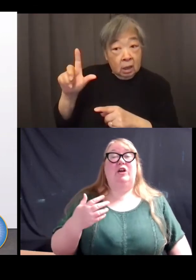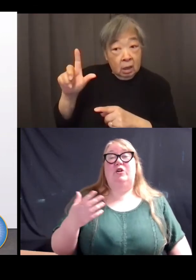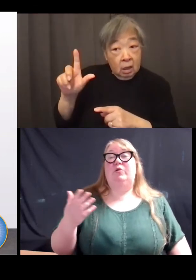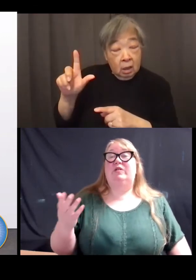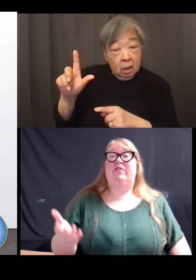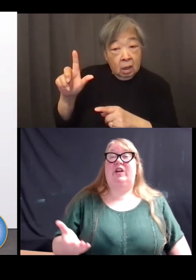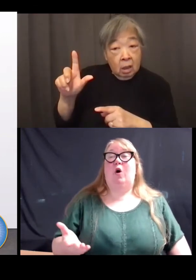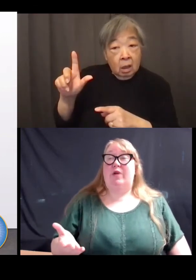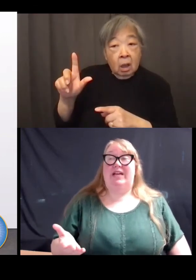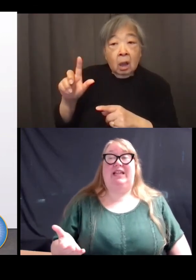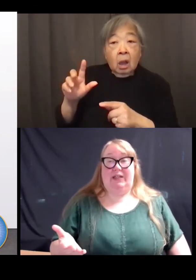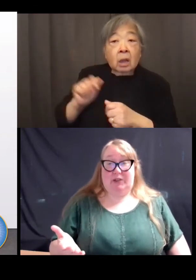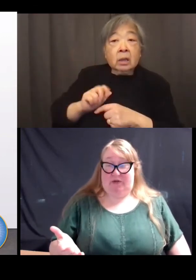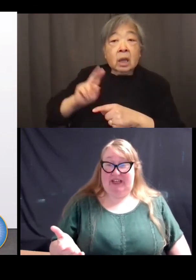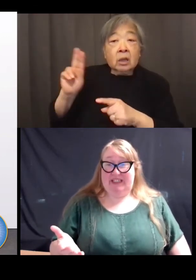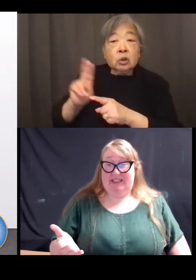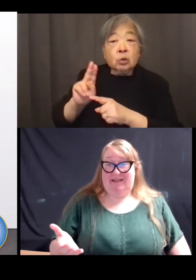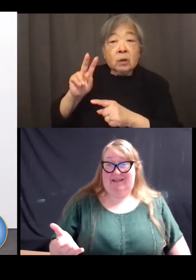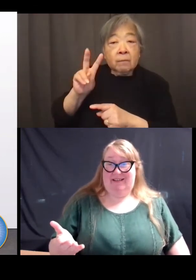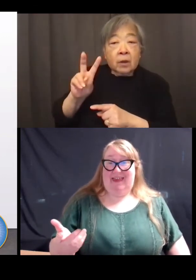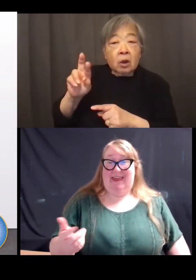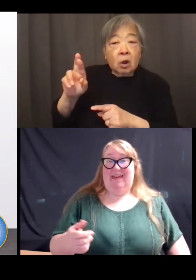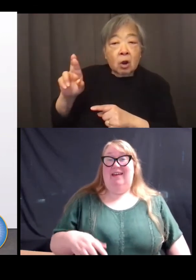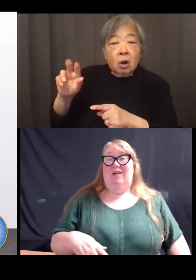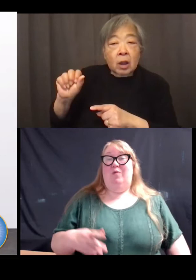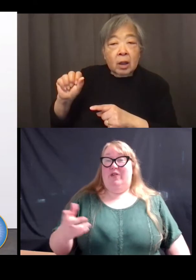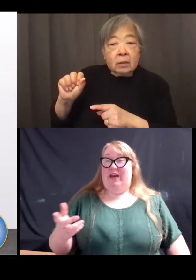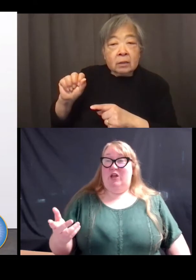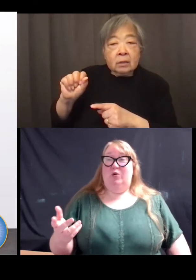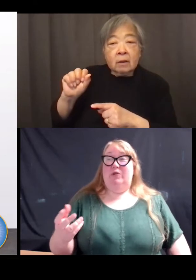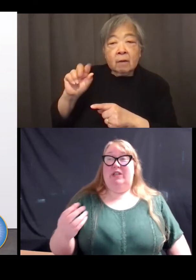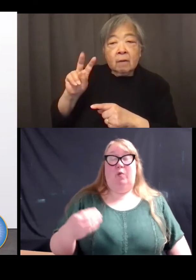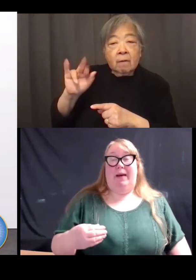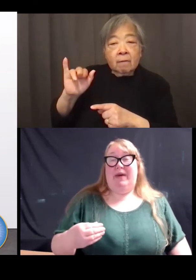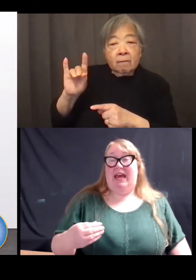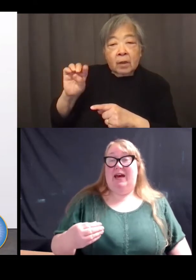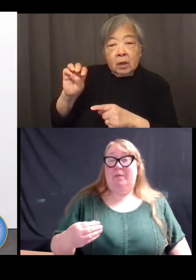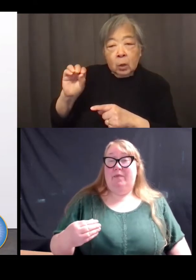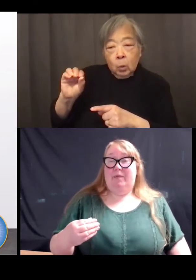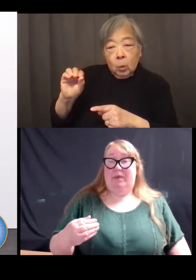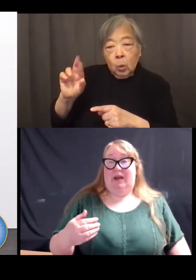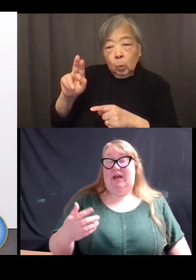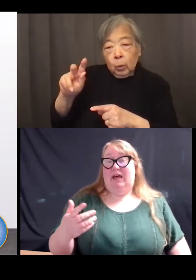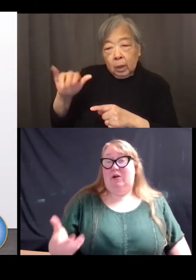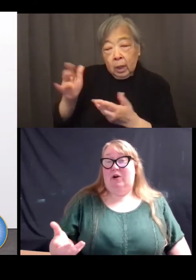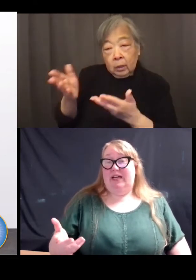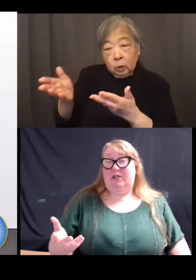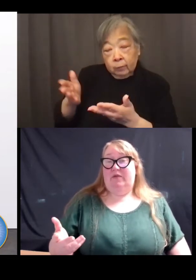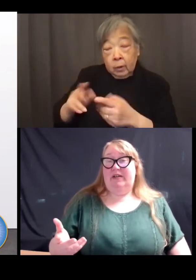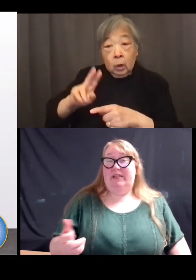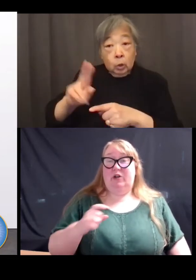could use a Video Relay Service where they use their web cam and Internet service to